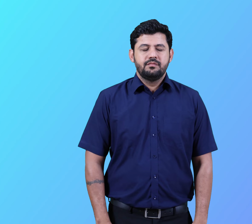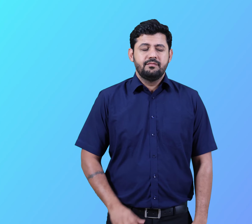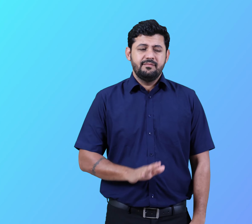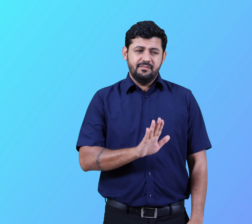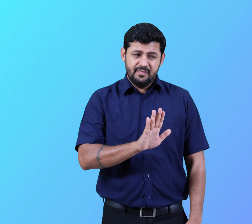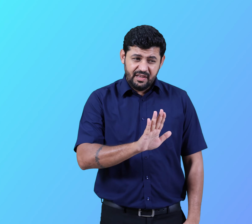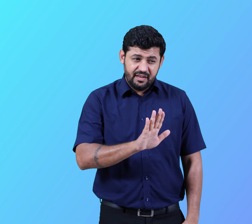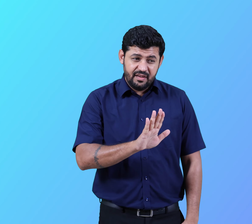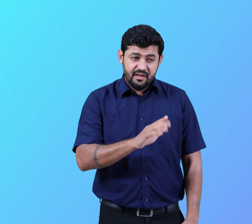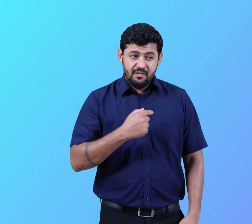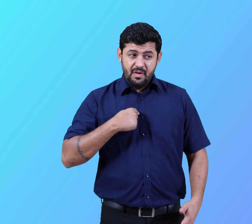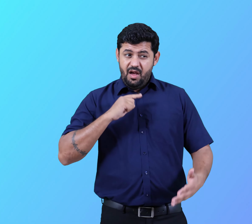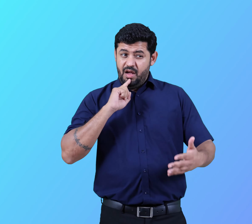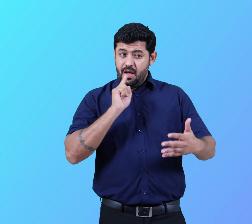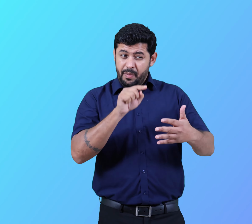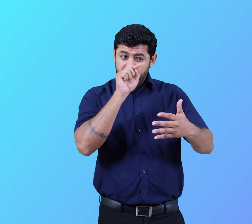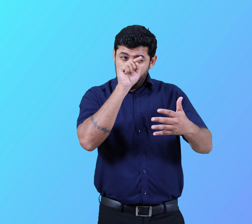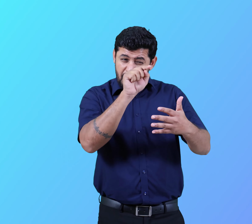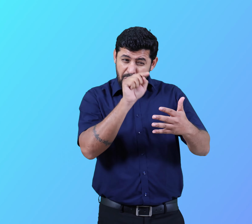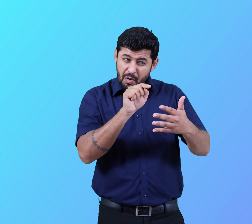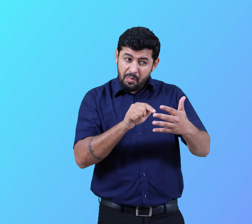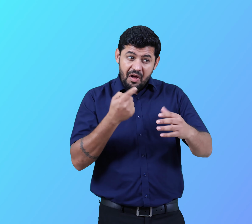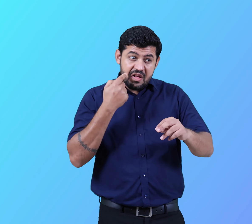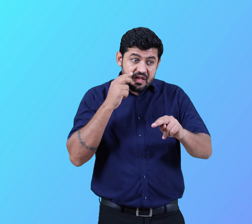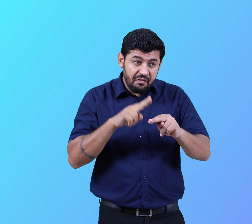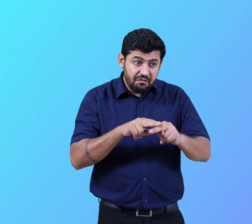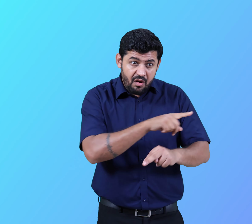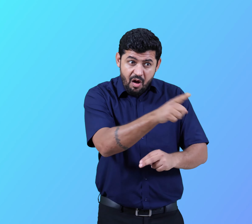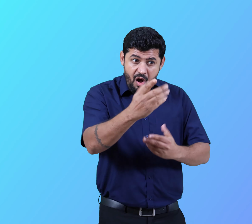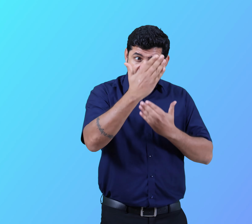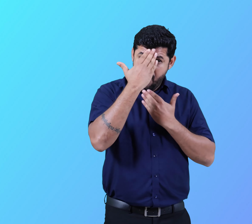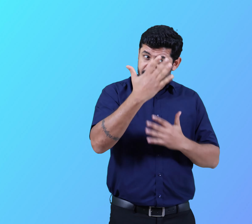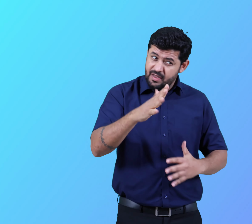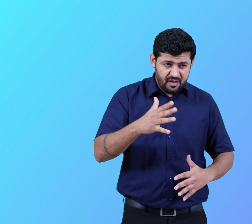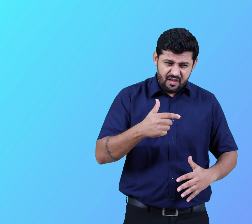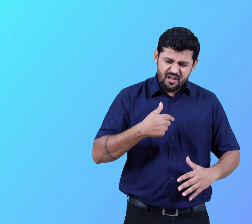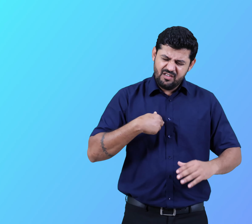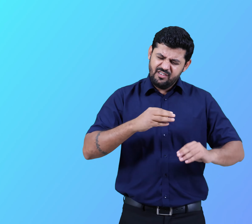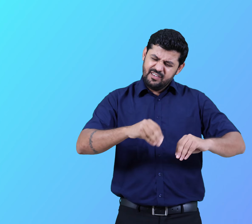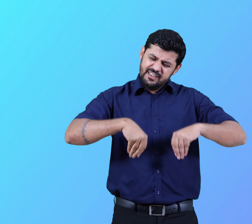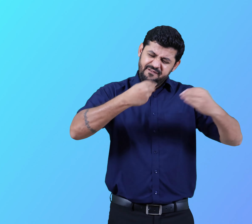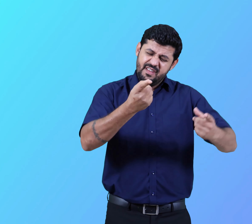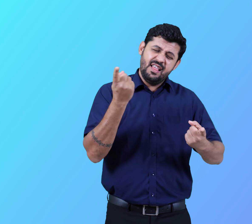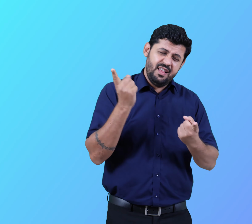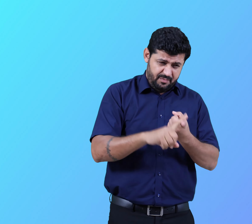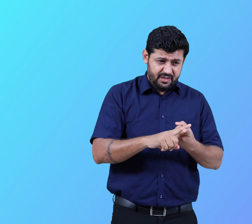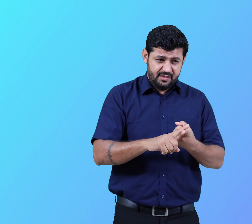“But if you don’t obey me and all my commands, bad things will happen to you.